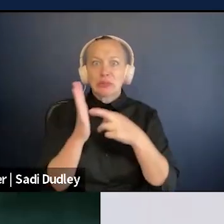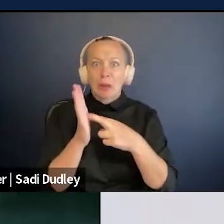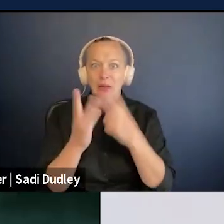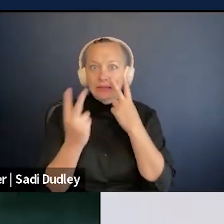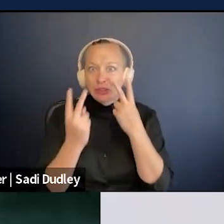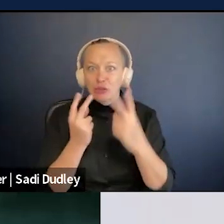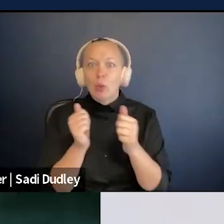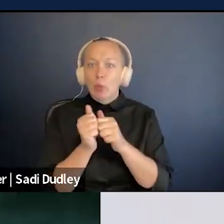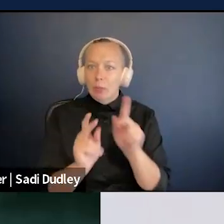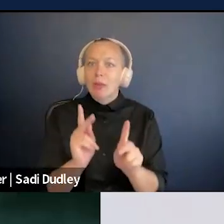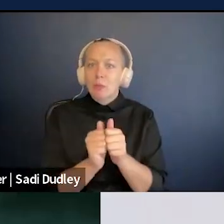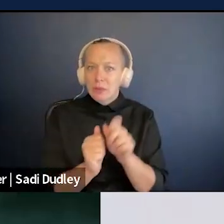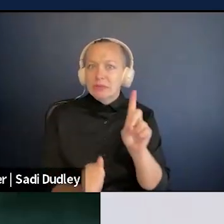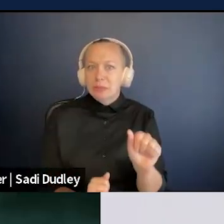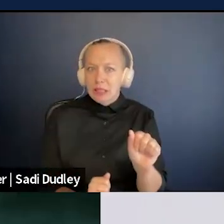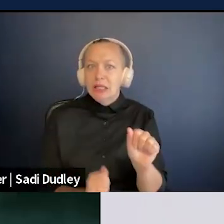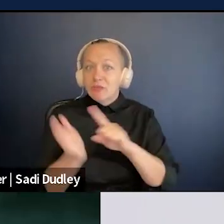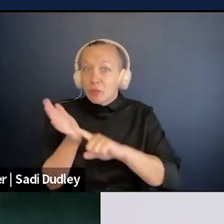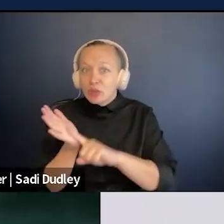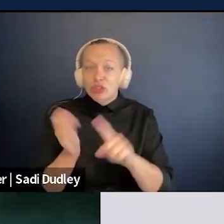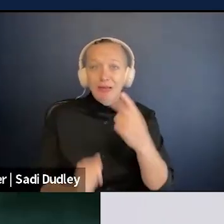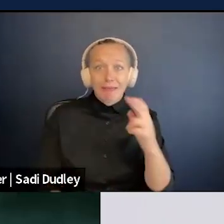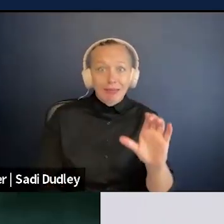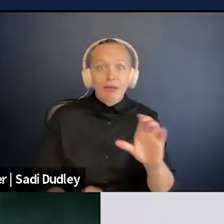And then, um, if there's no other questions, we can go to the Disability Dashboard.